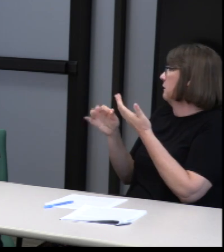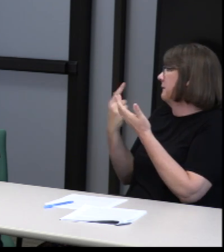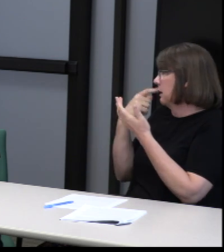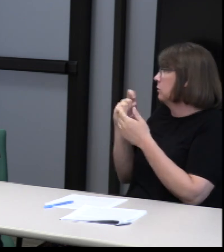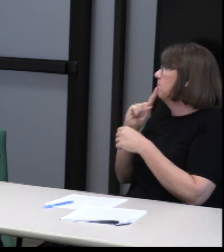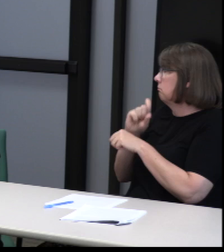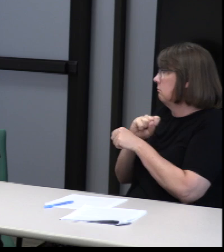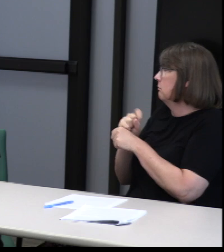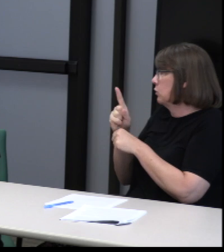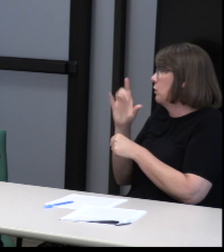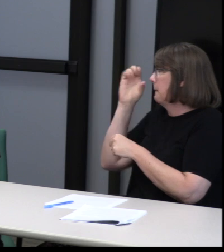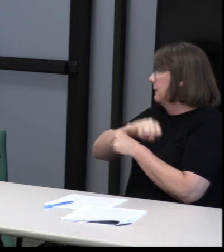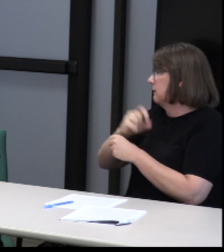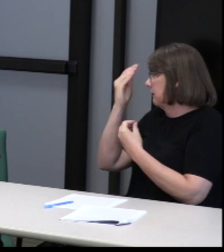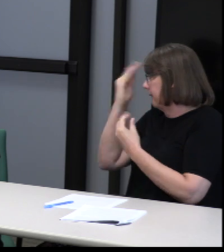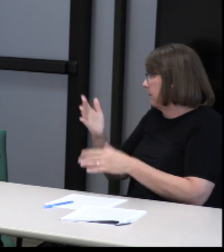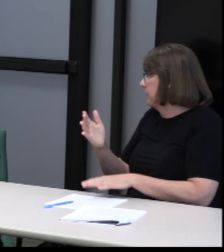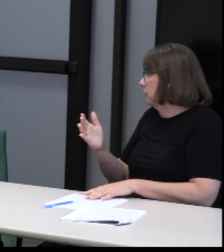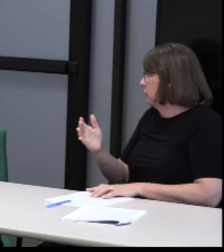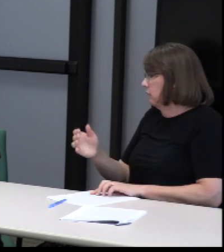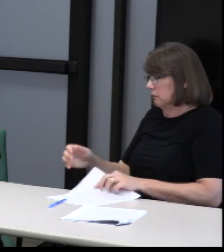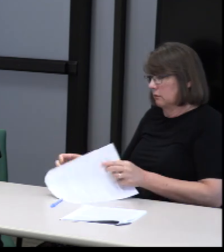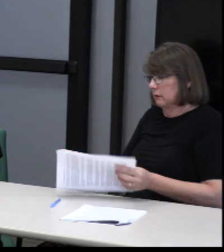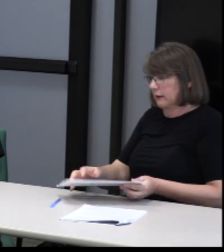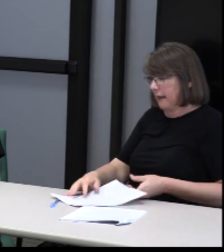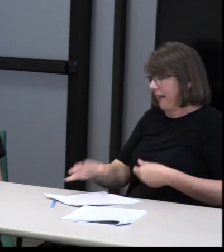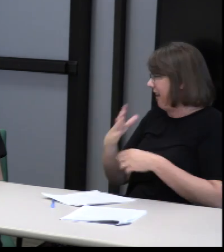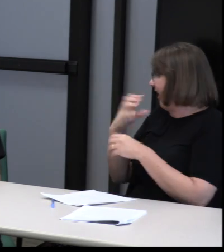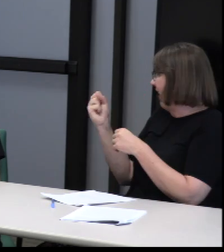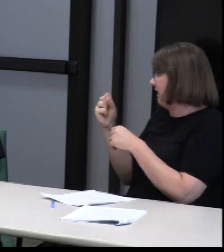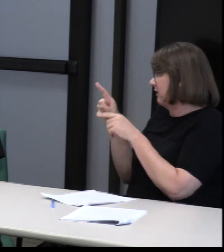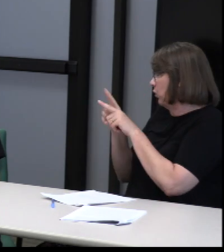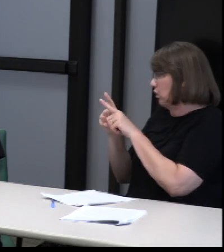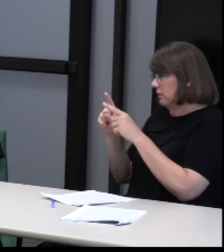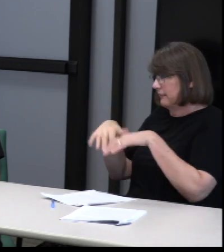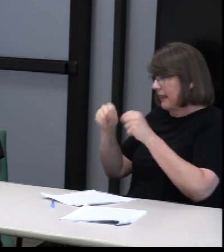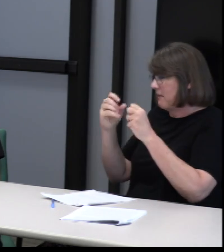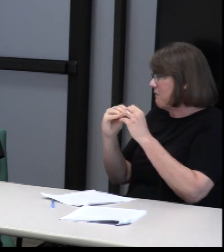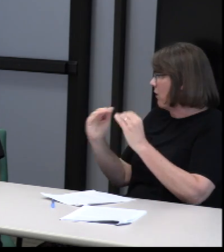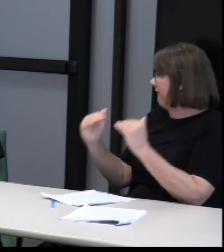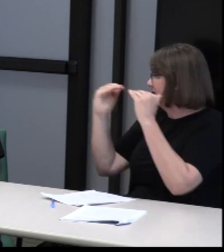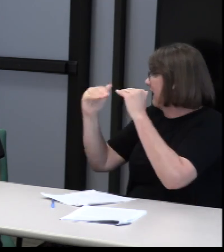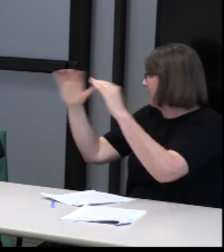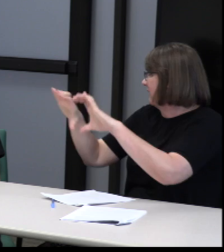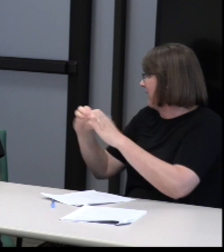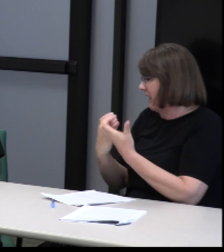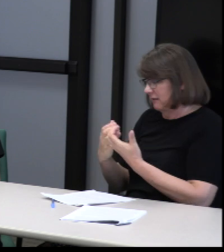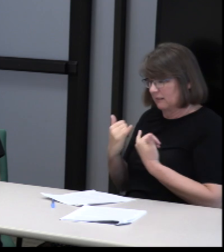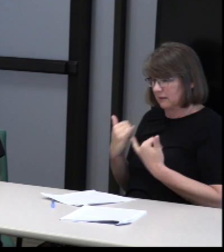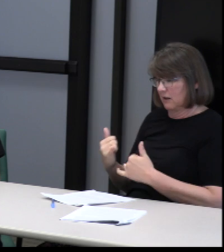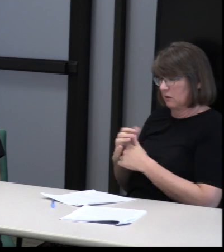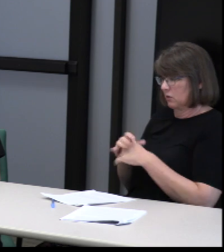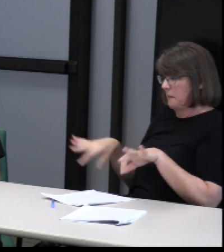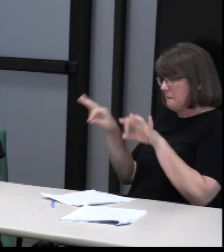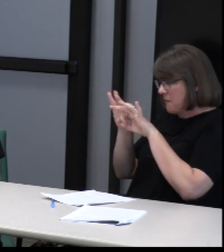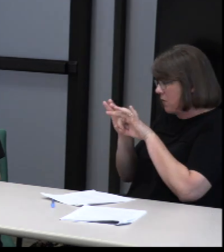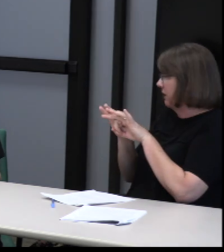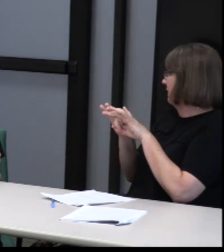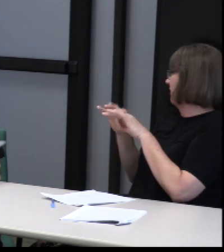that kind of phrasing to help people understand how much you miss if you're taking notes or watching the interpreter. I think as you take the more and more